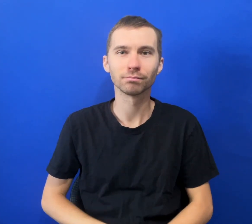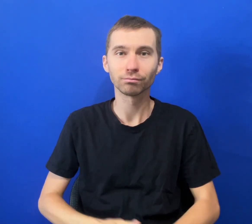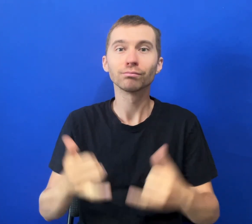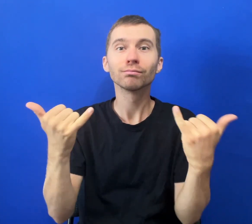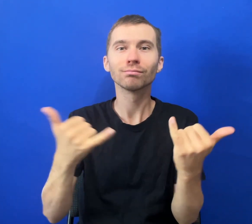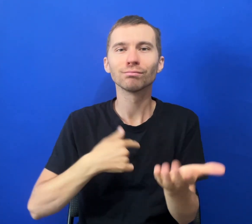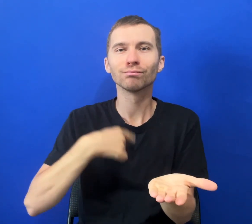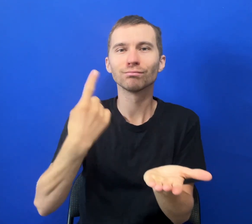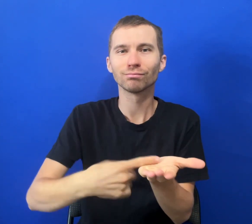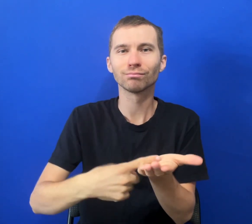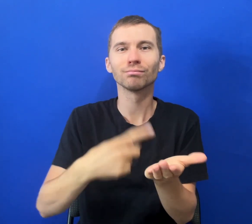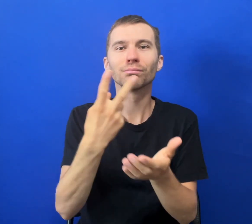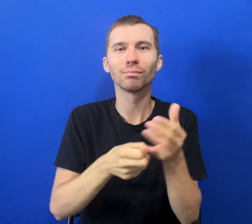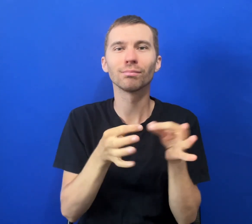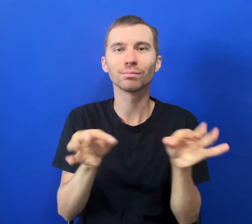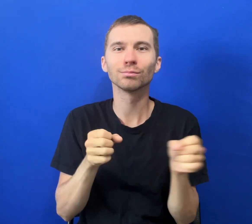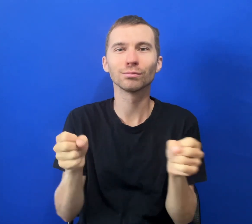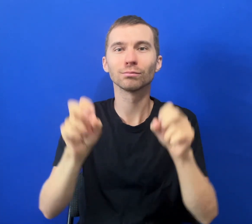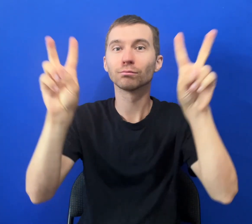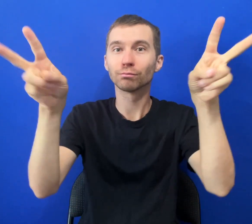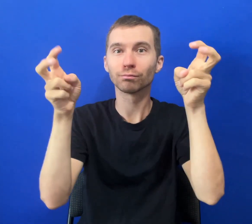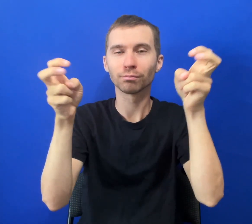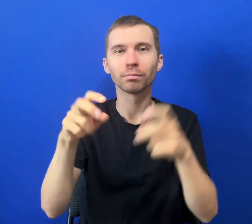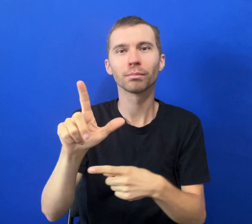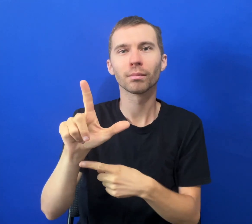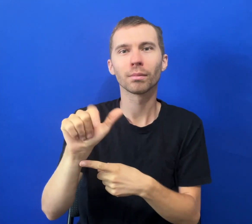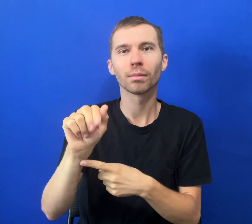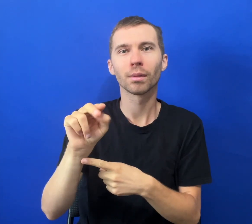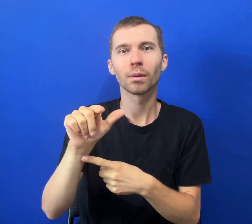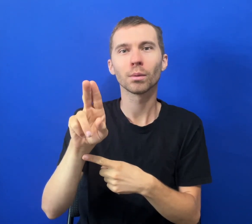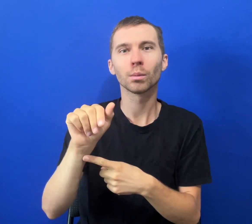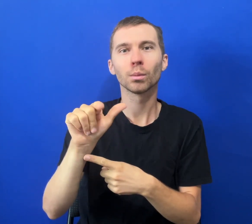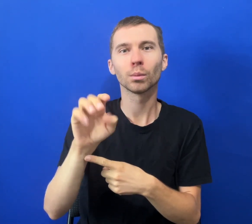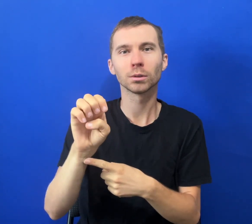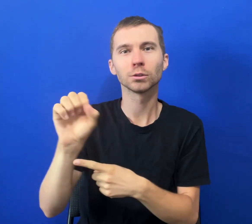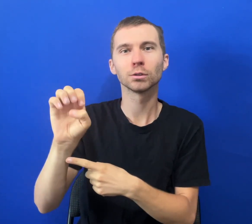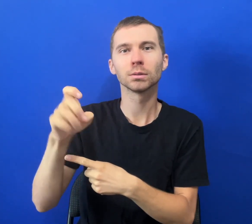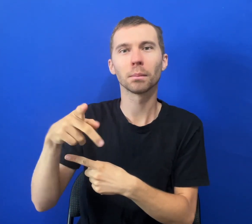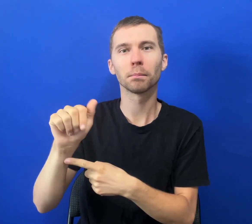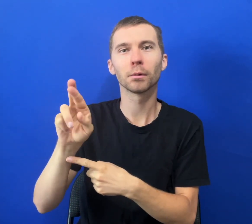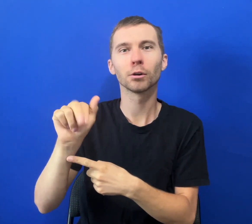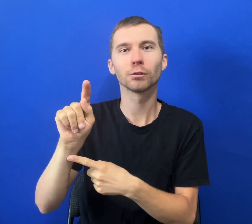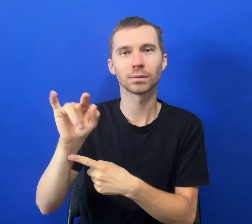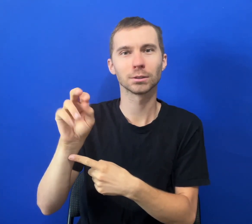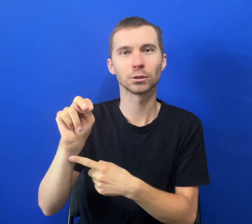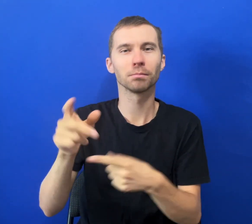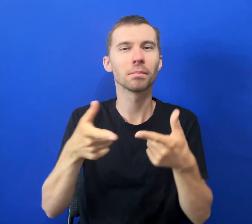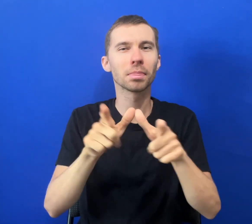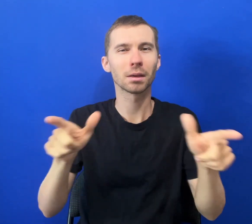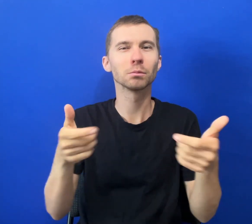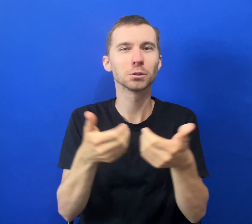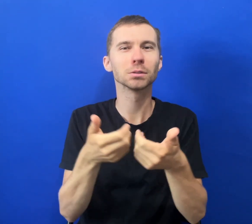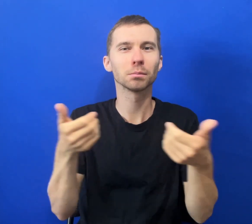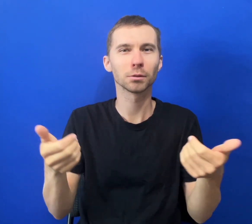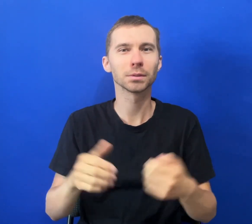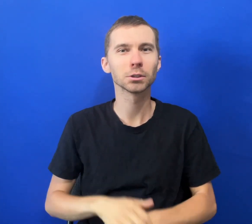Now, I'm going to discuss a bilingual strategy called "Language Separation".